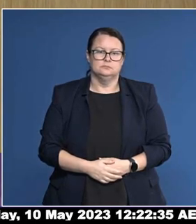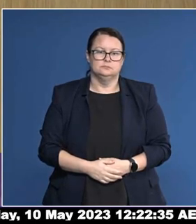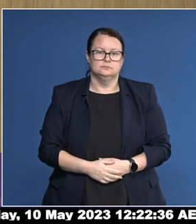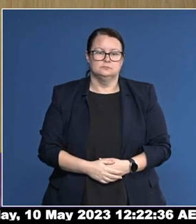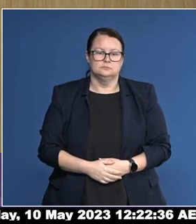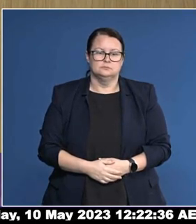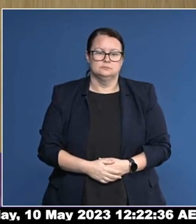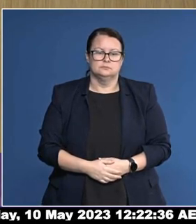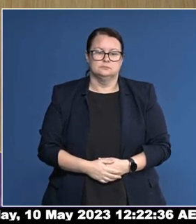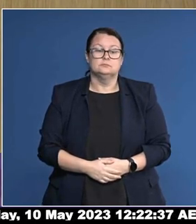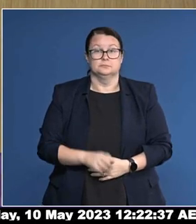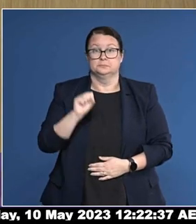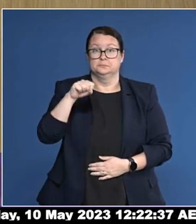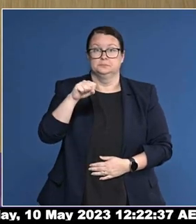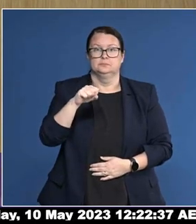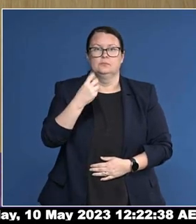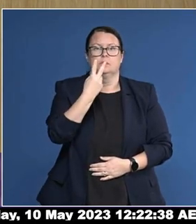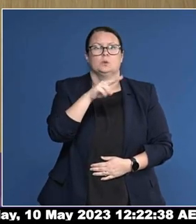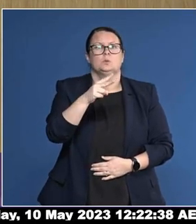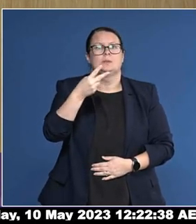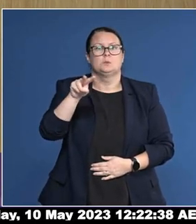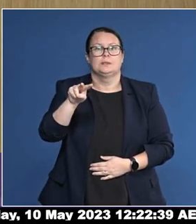Have you got that? Yes, that's the 2020 timeline.